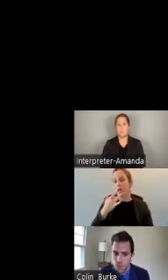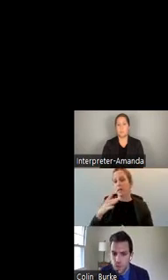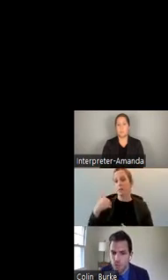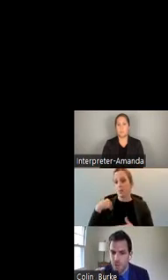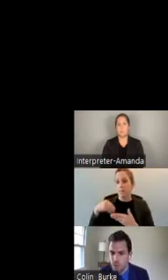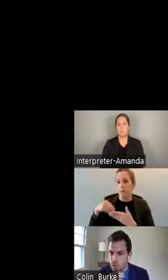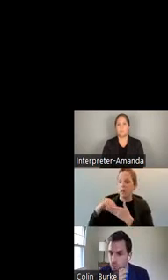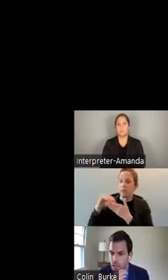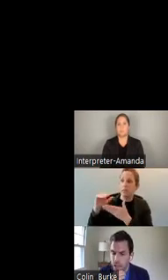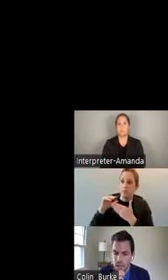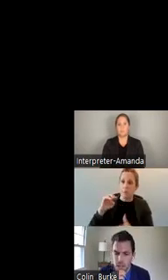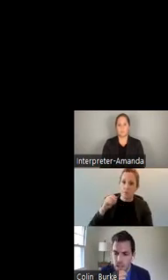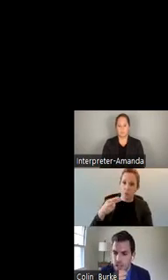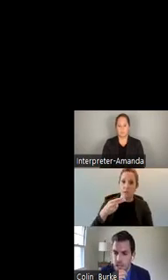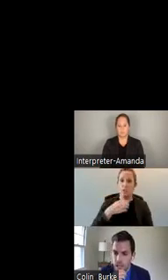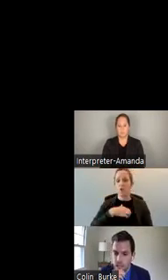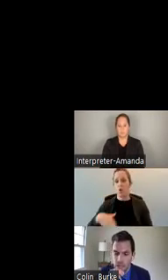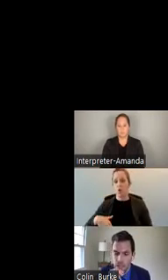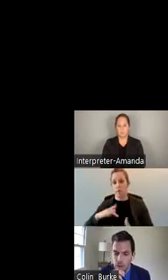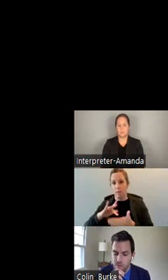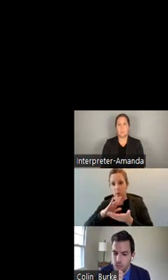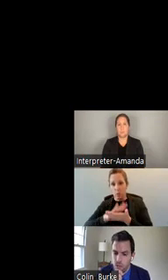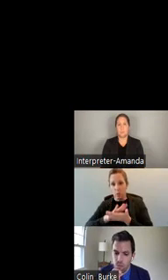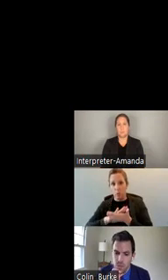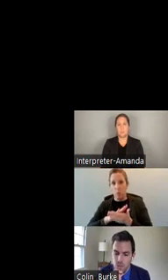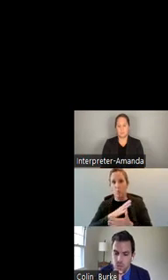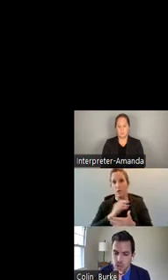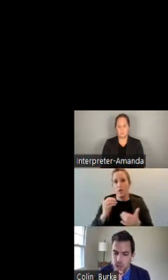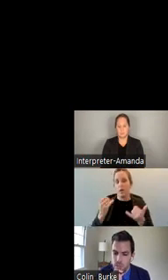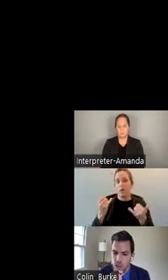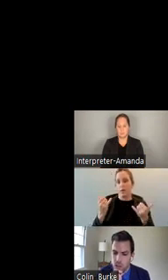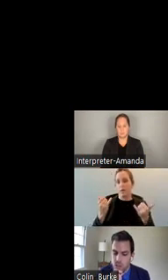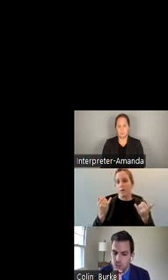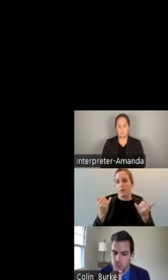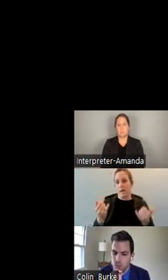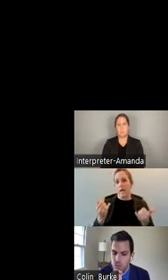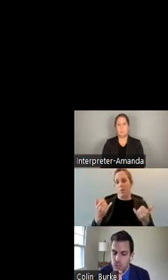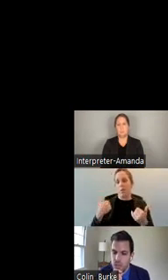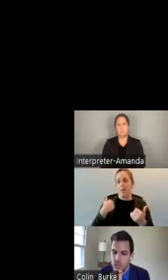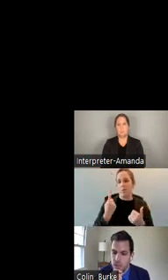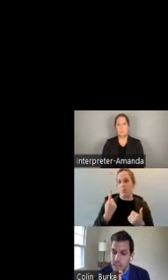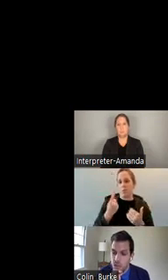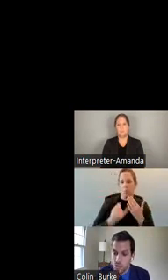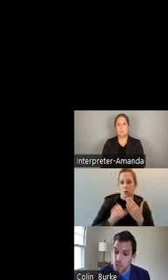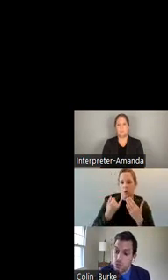Harvard Medical School and uh now a funded research project through the National Institute